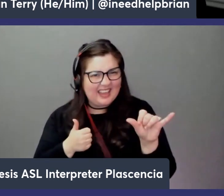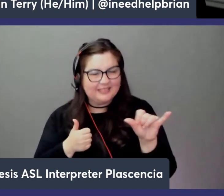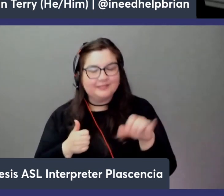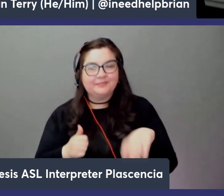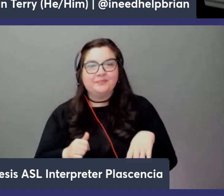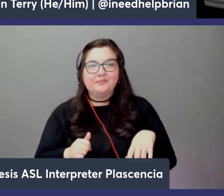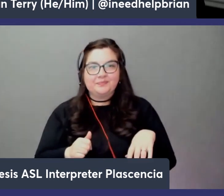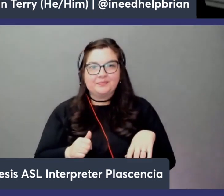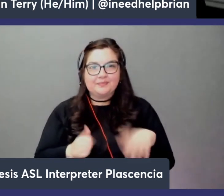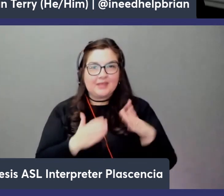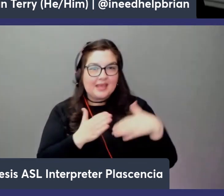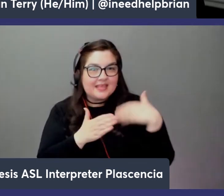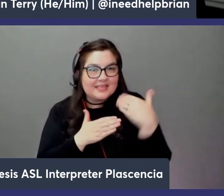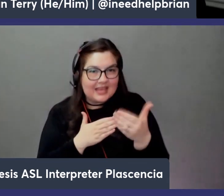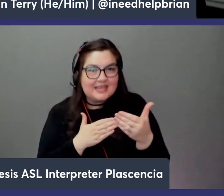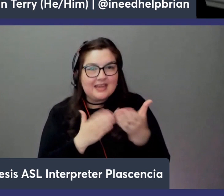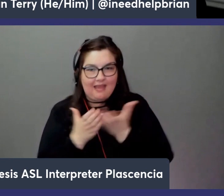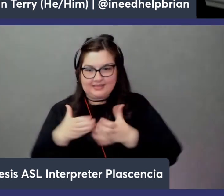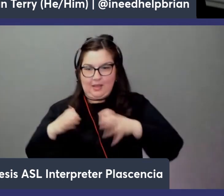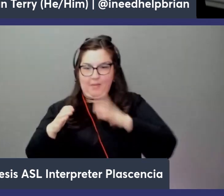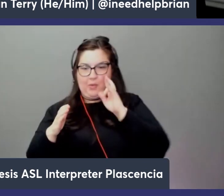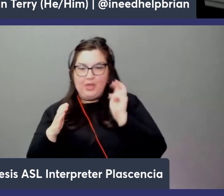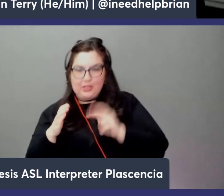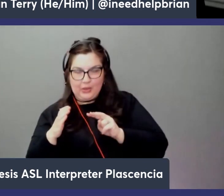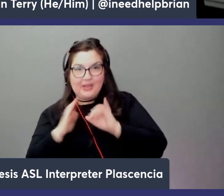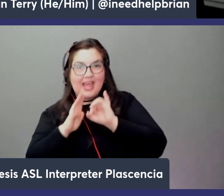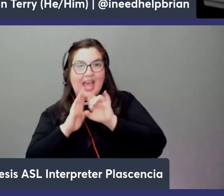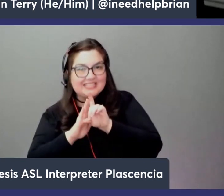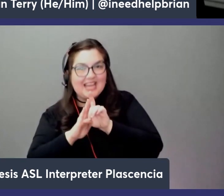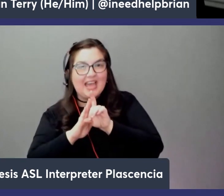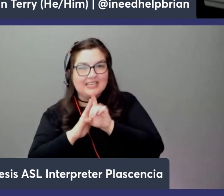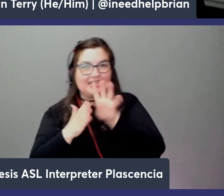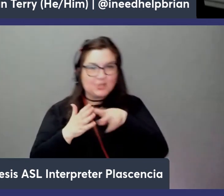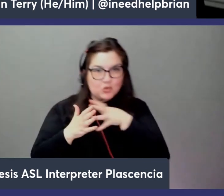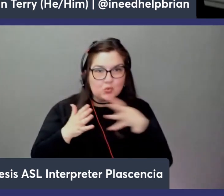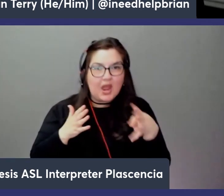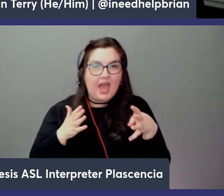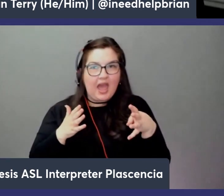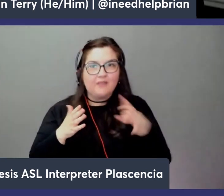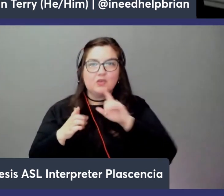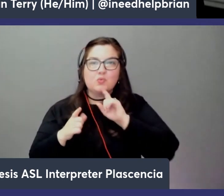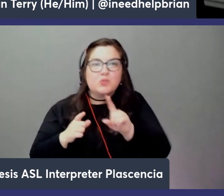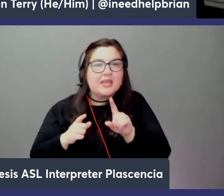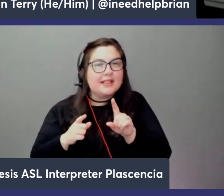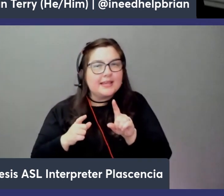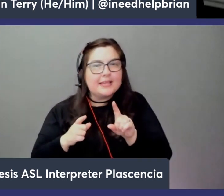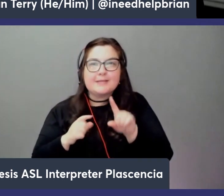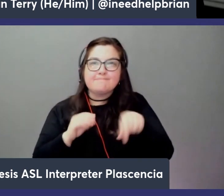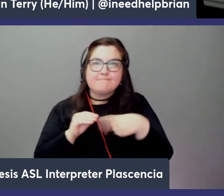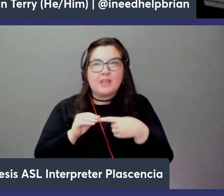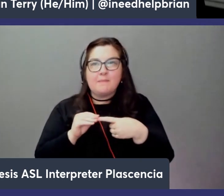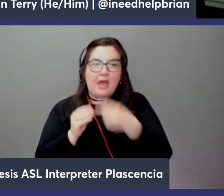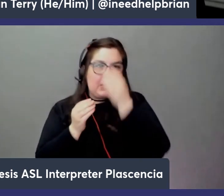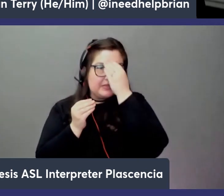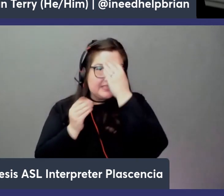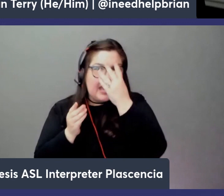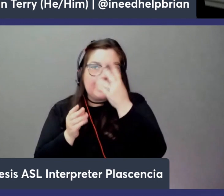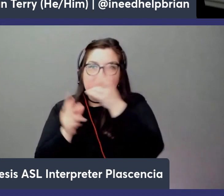The next kind of bucket we look at is what we call identity graphs. Identity graphs are really about taking data from a couple of different sources